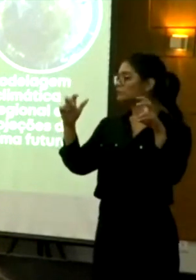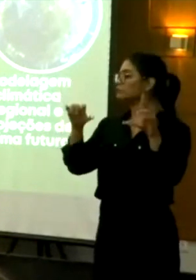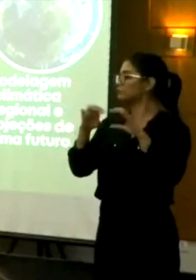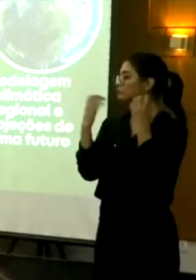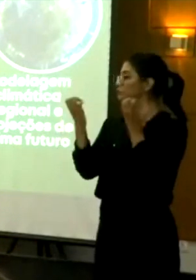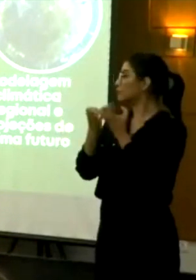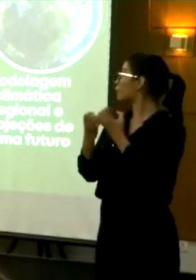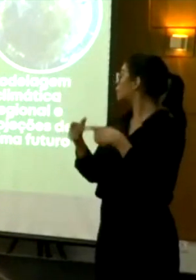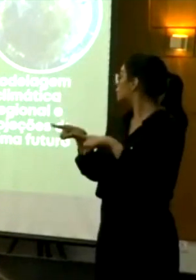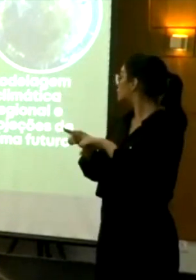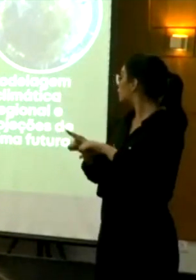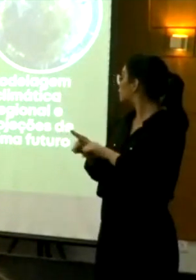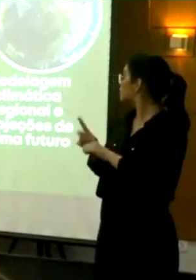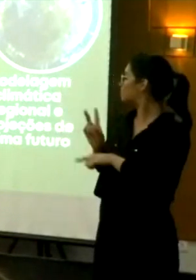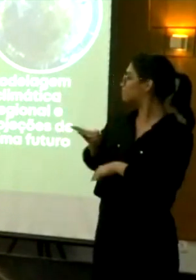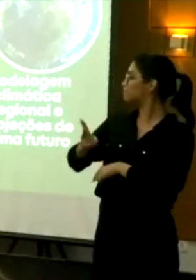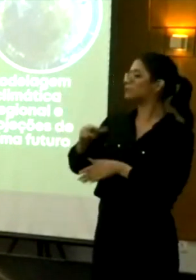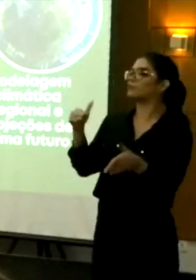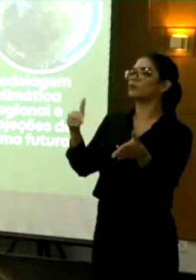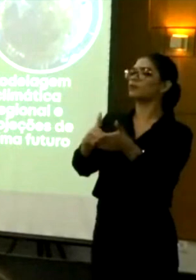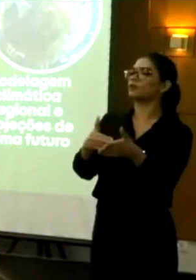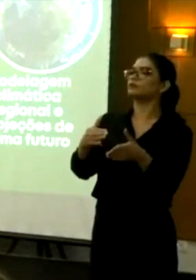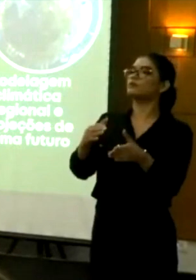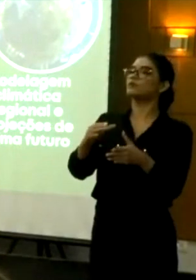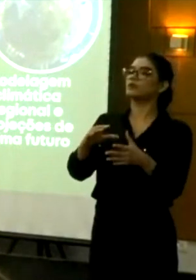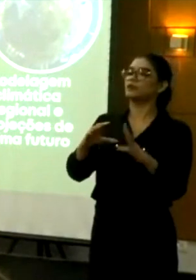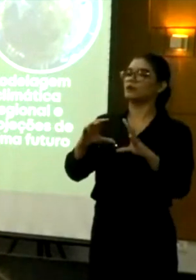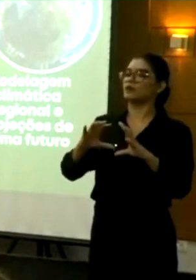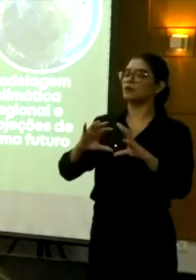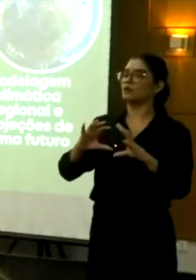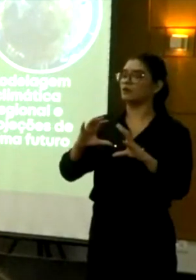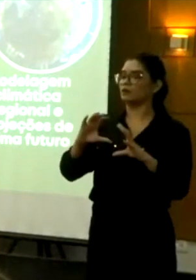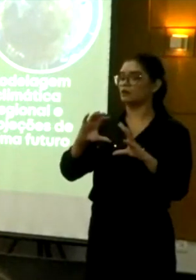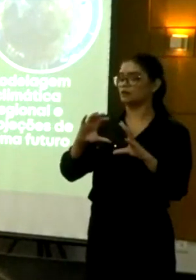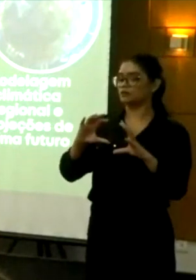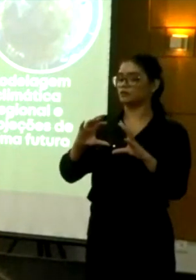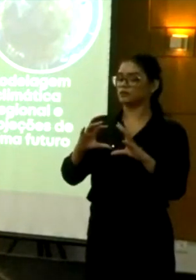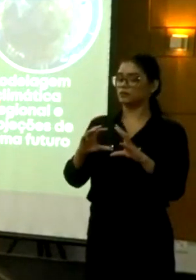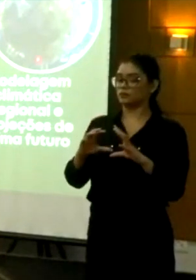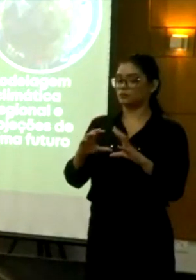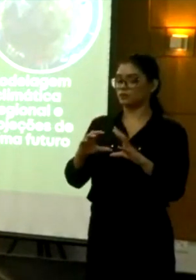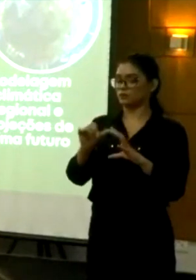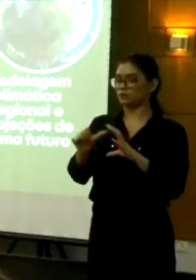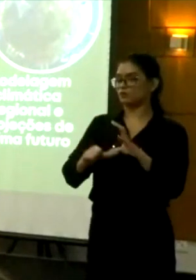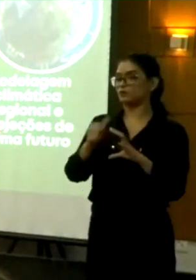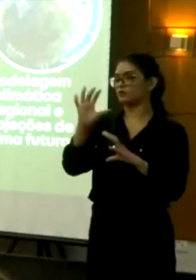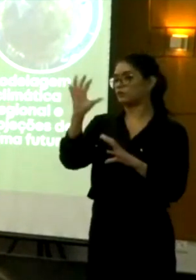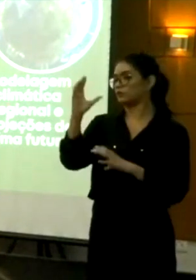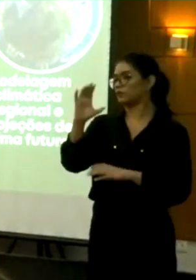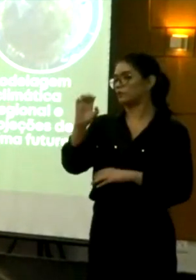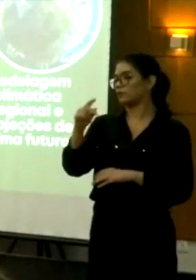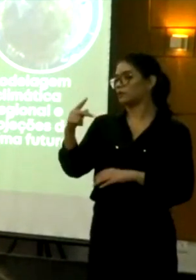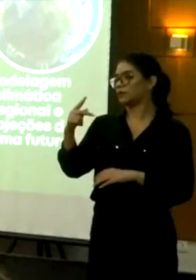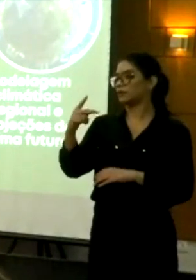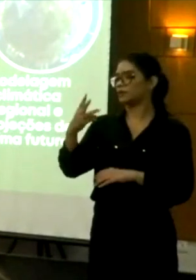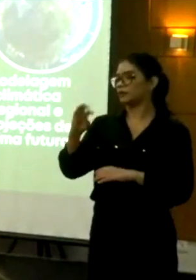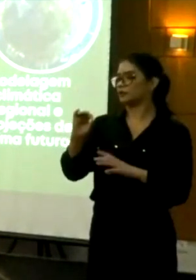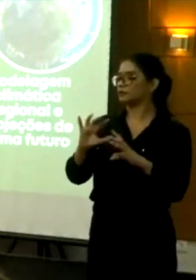how far it's heading towards 30 , so basically it's 3 and it's 3. themes OR 3 subjects that are very intertwined